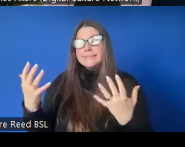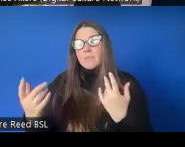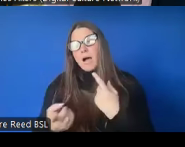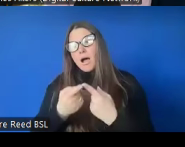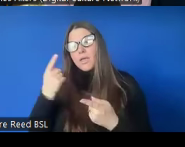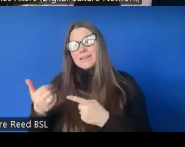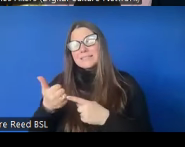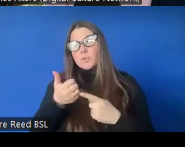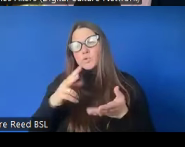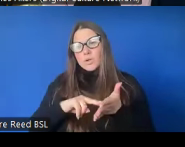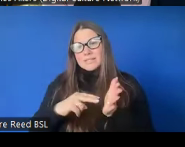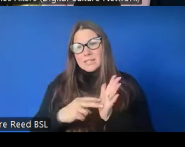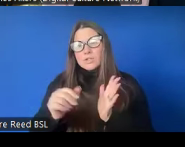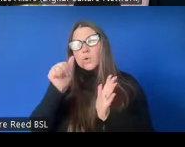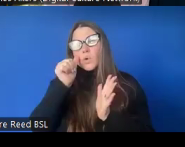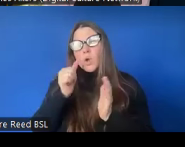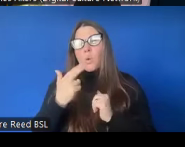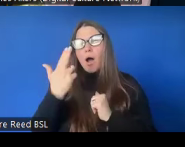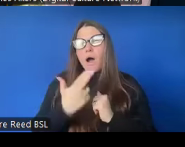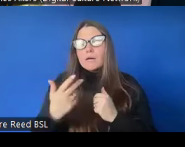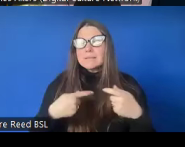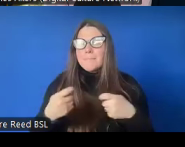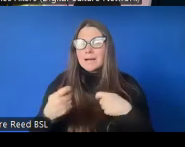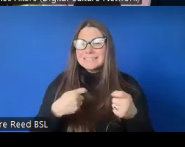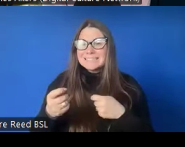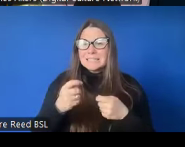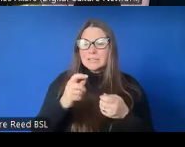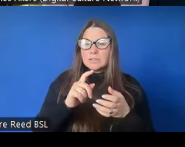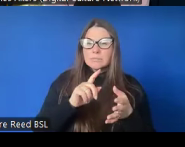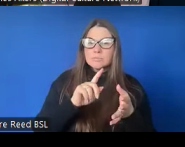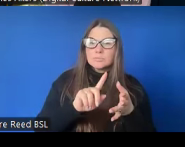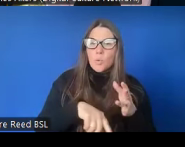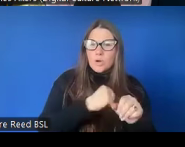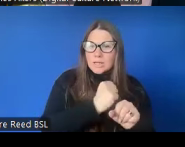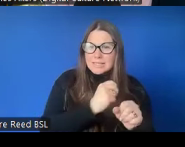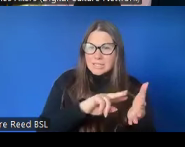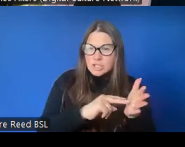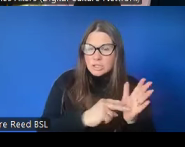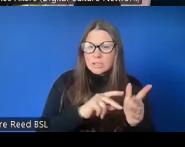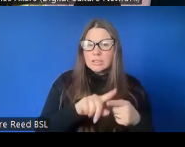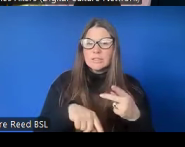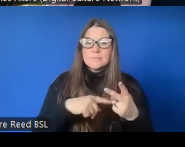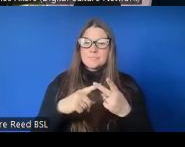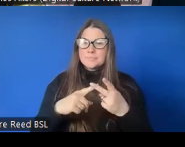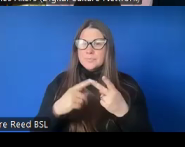There's things like the Arts Marketing Association, there's the Audience Agency, Baker Richards, Indigo.